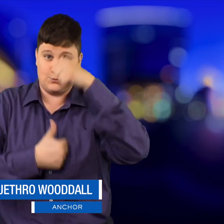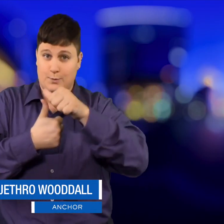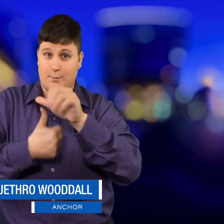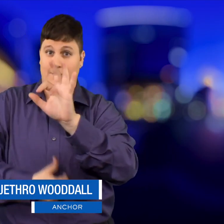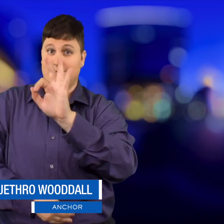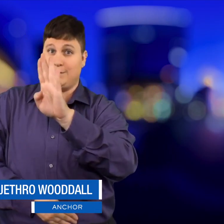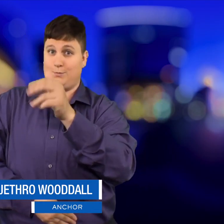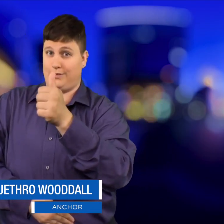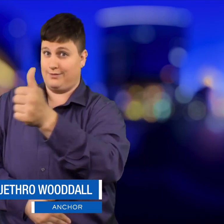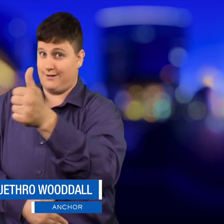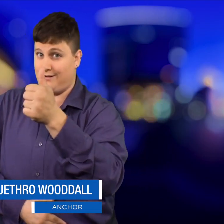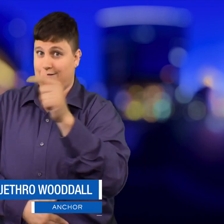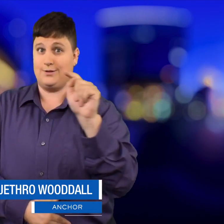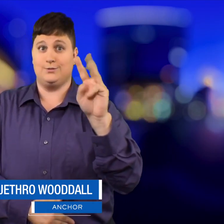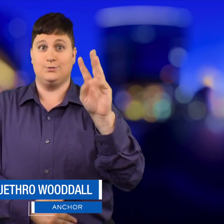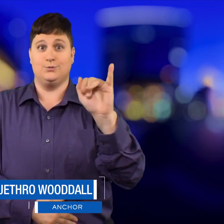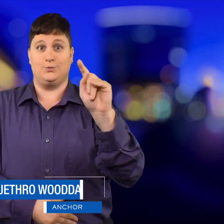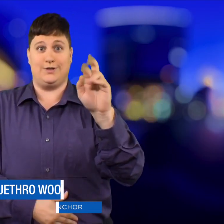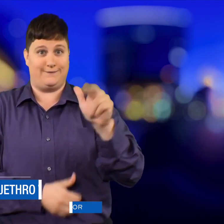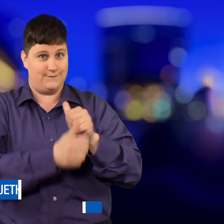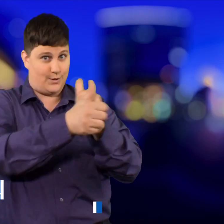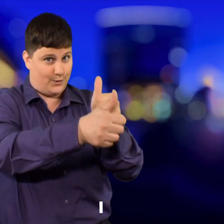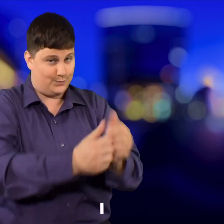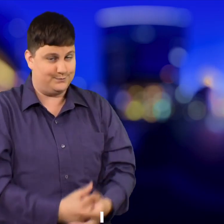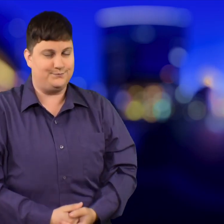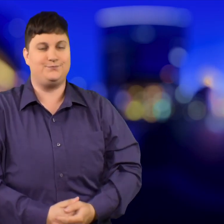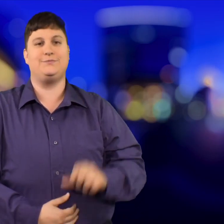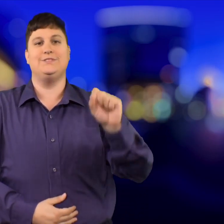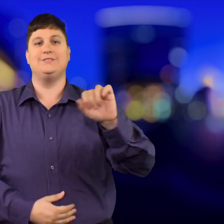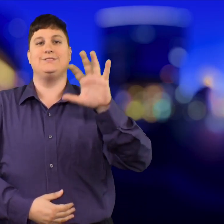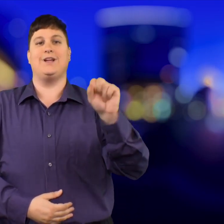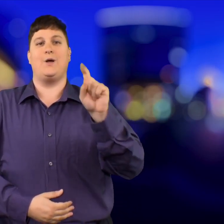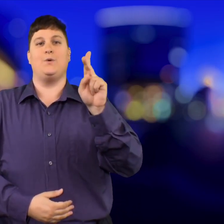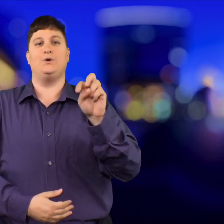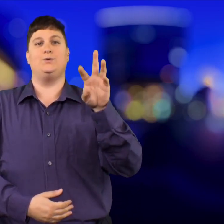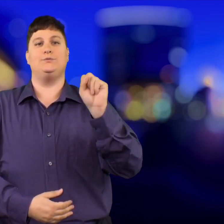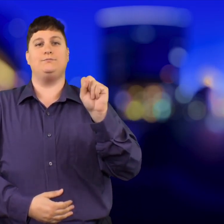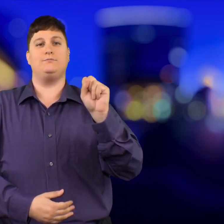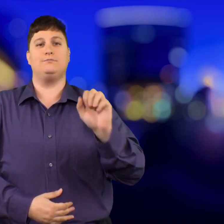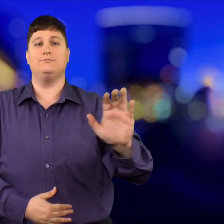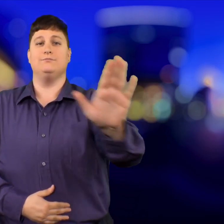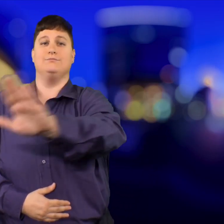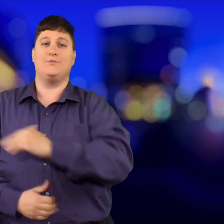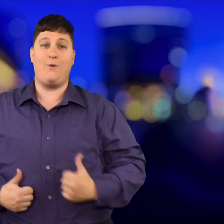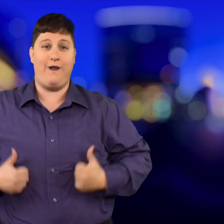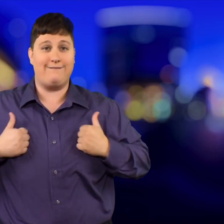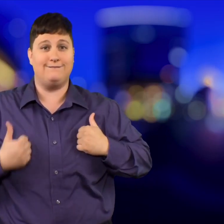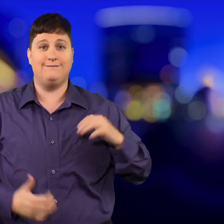Remember to like us on Facebook and follow us on Twitter. Sign1News. Your life.